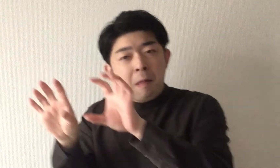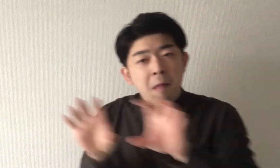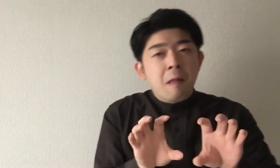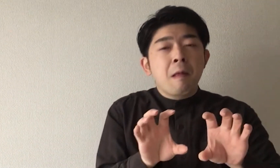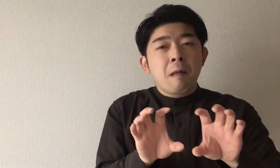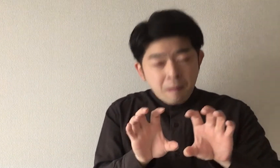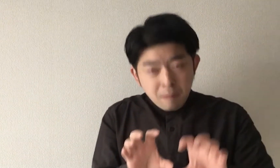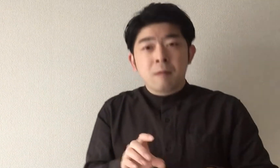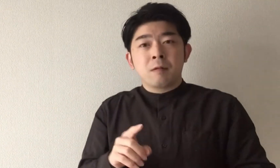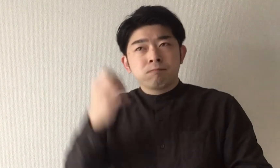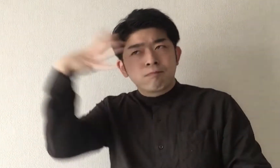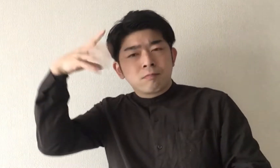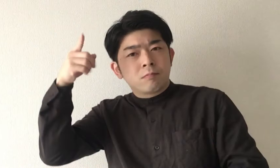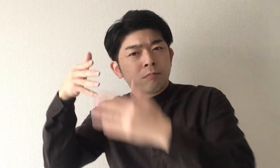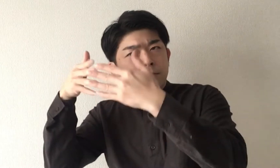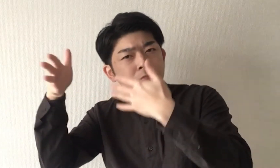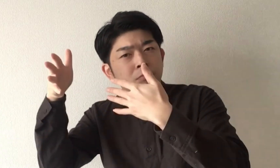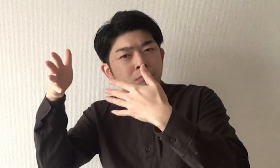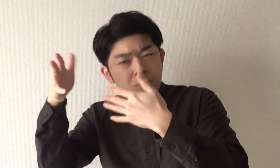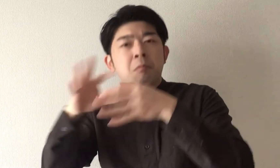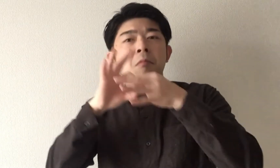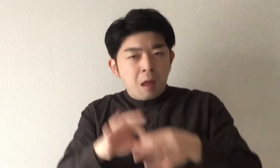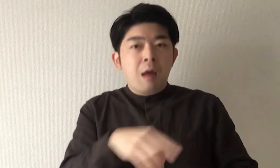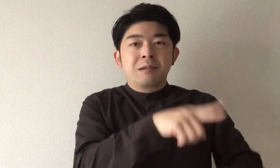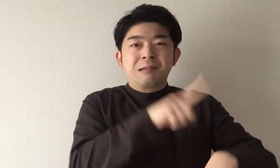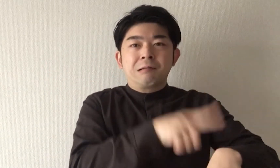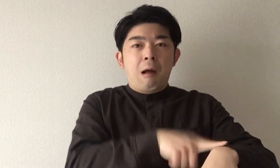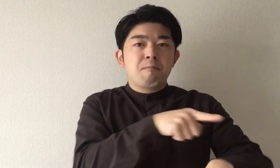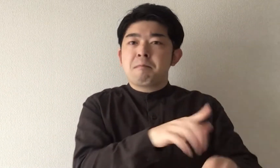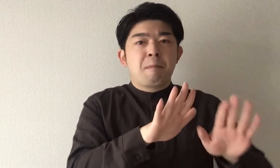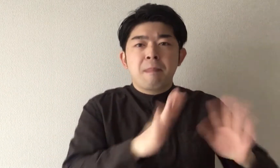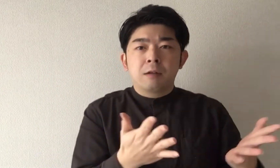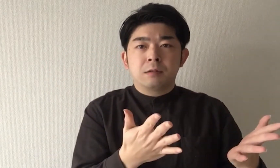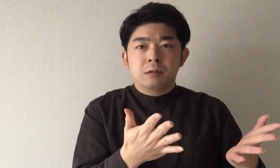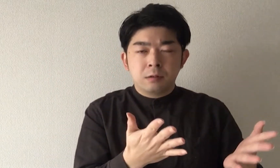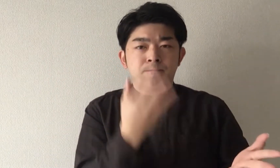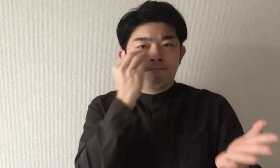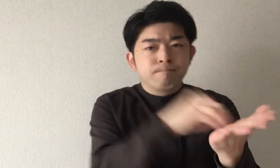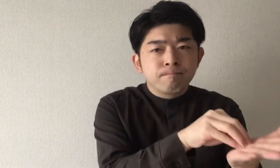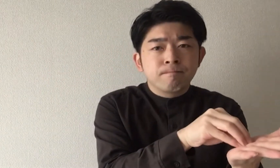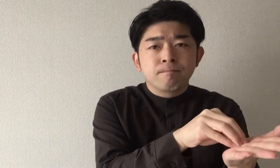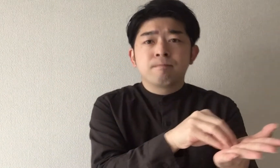and concluded that time doesn't exist because of its contradiction.